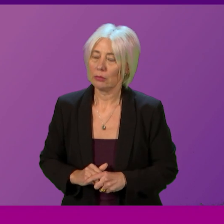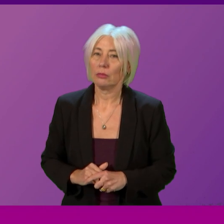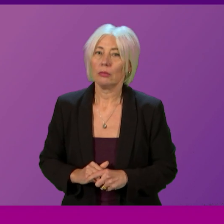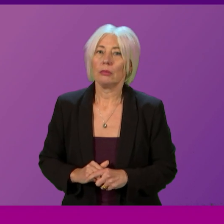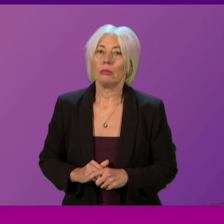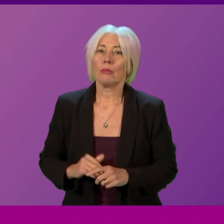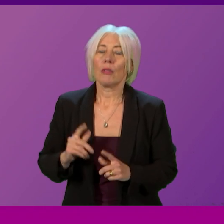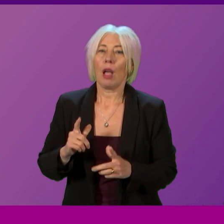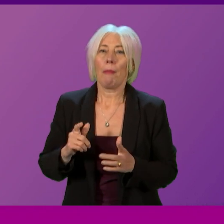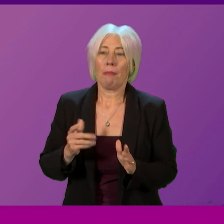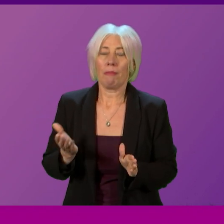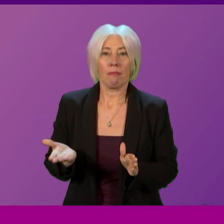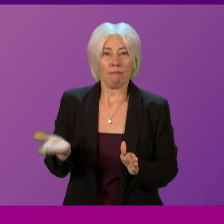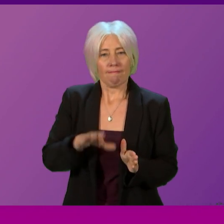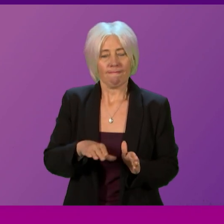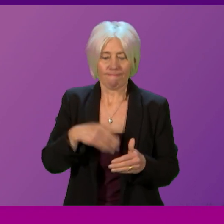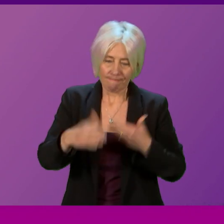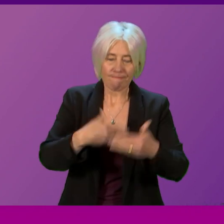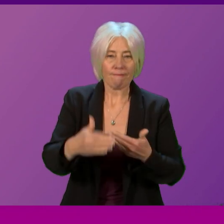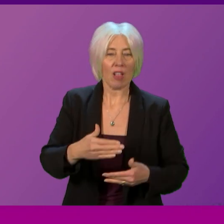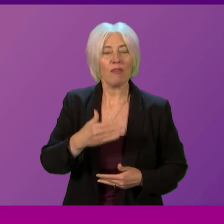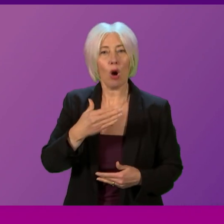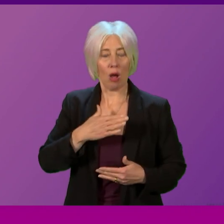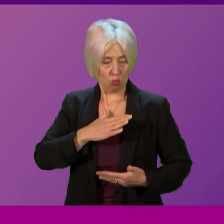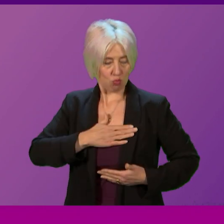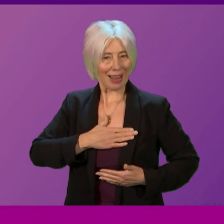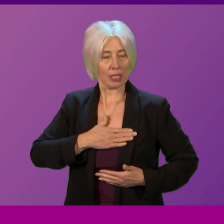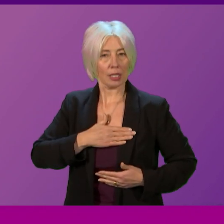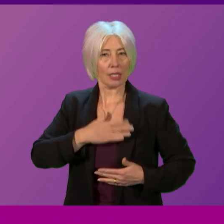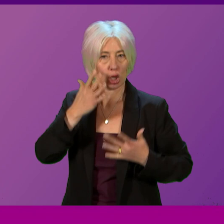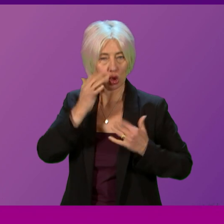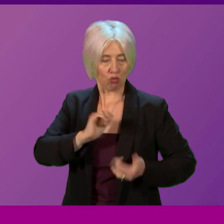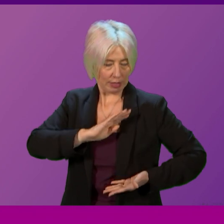The restoration of breast cancer screening for the age groups for which screening is